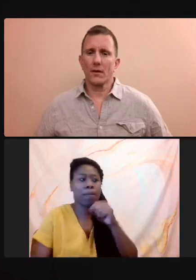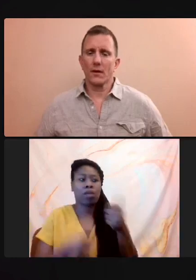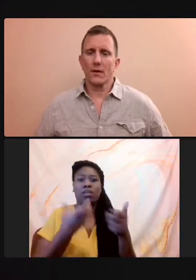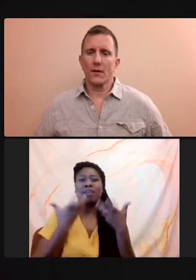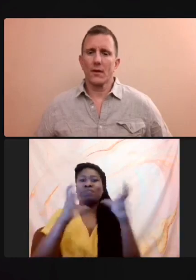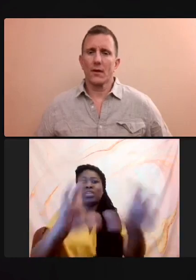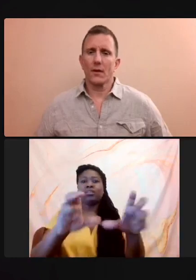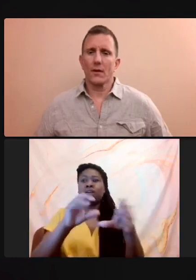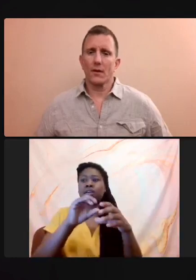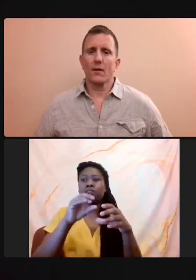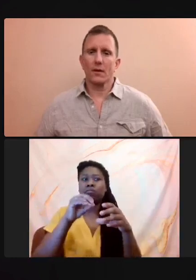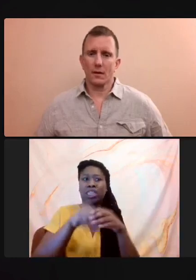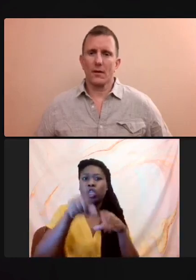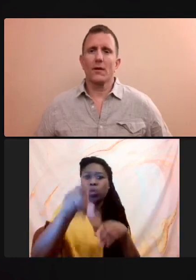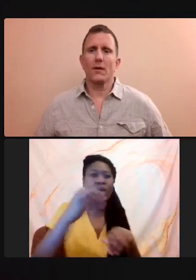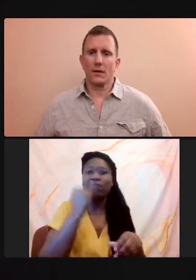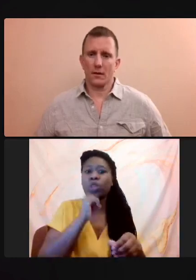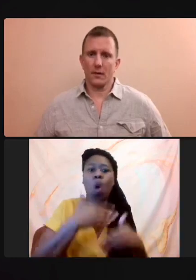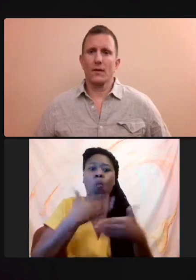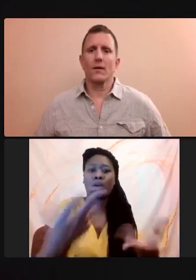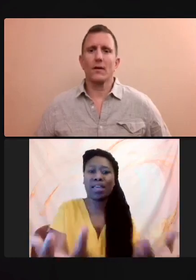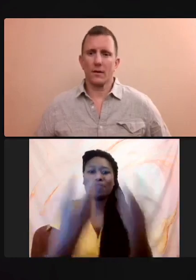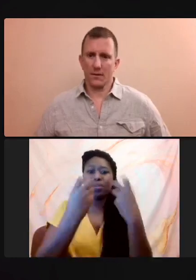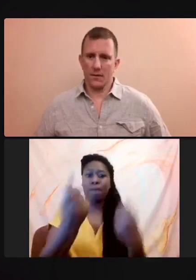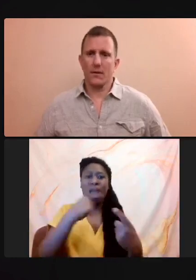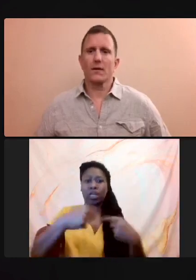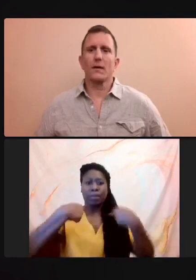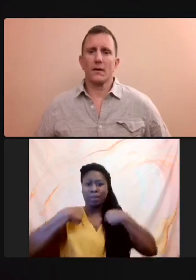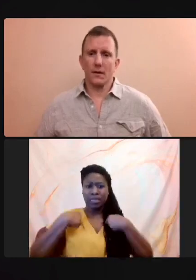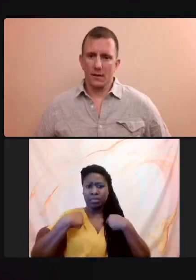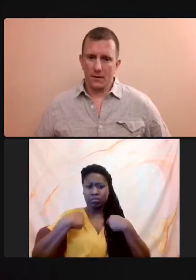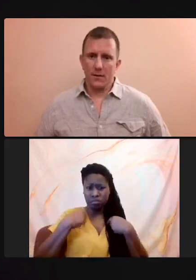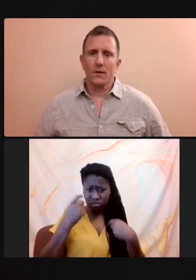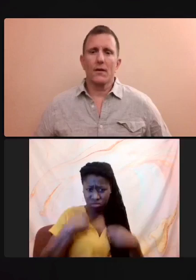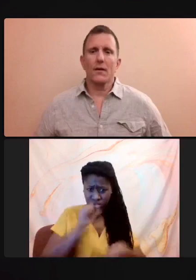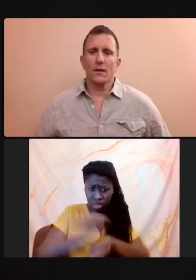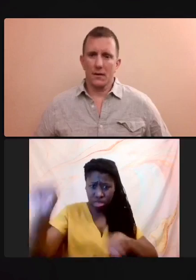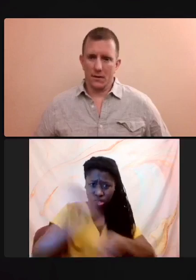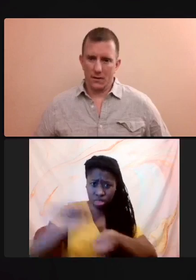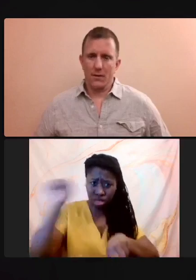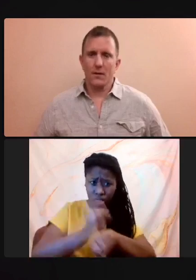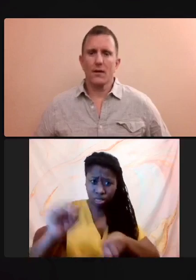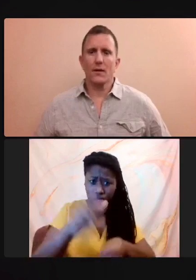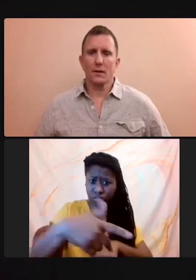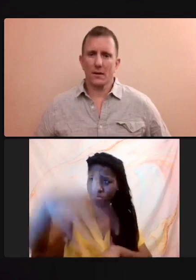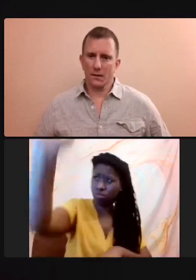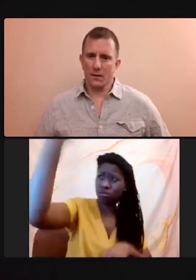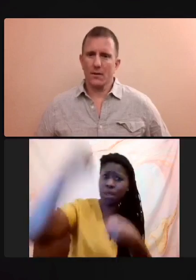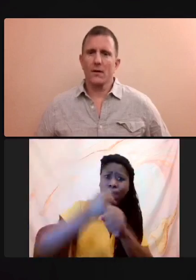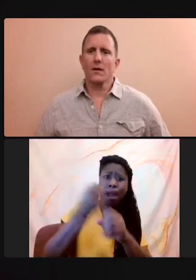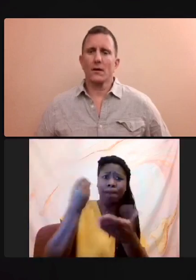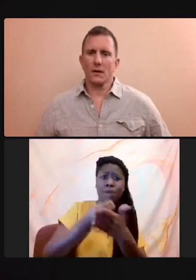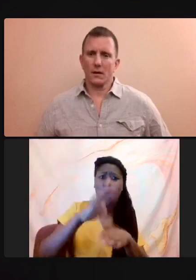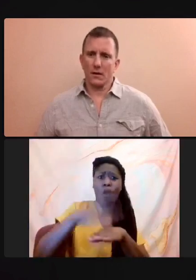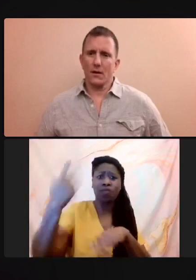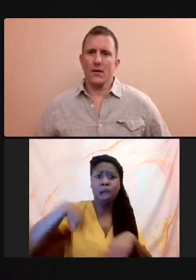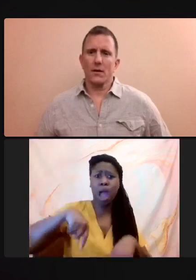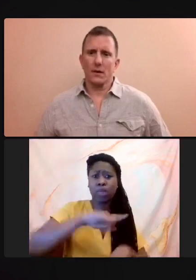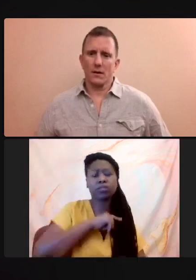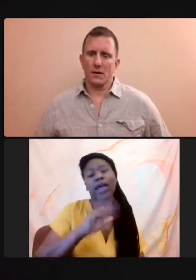One of the things that that could happen is pro bono work, right? So any time, you know, there is a mentoring situation, I say,